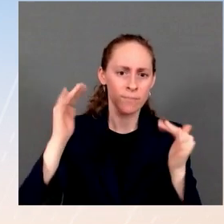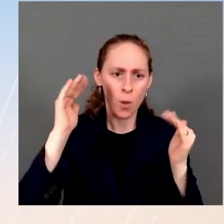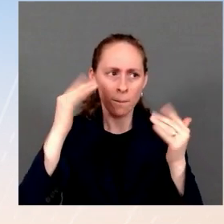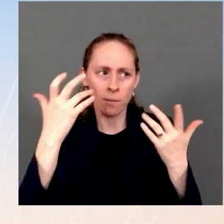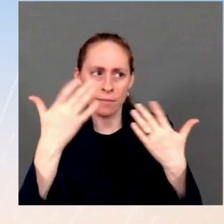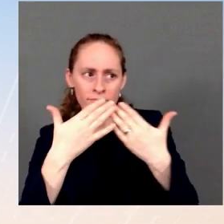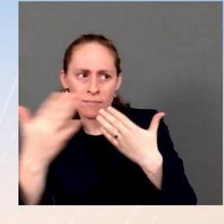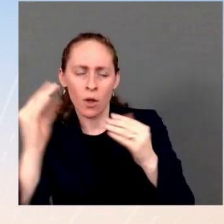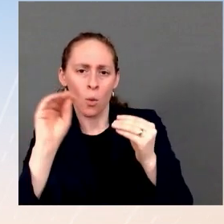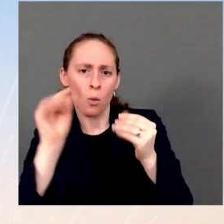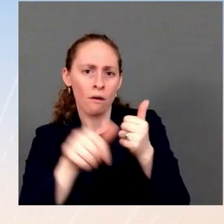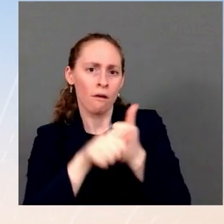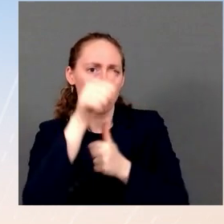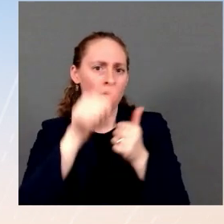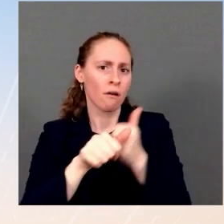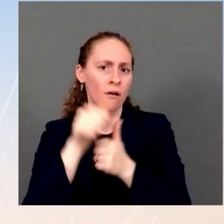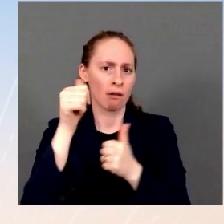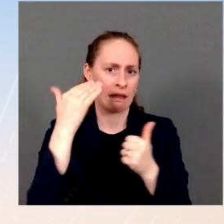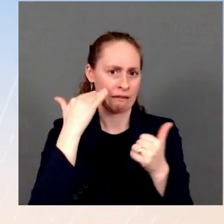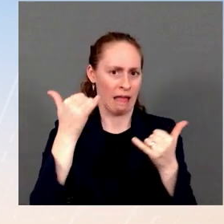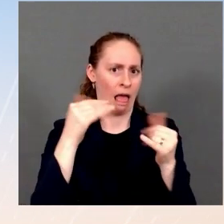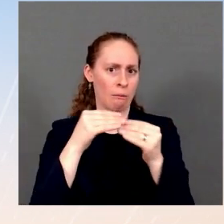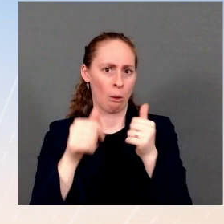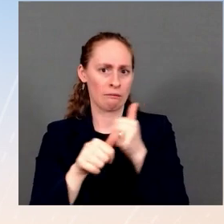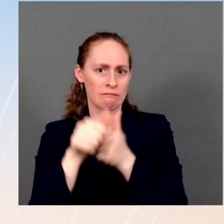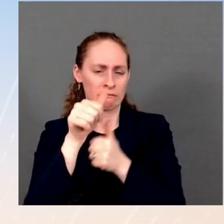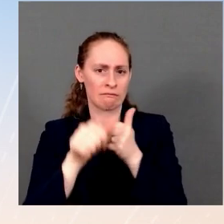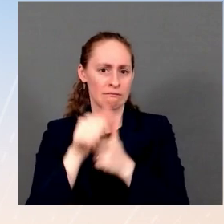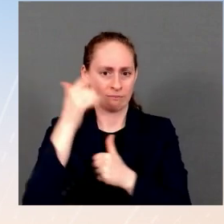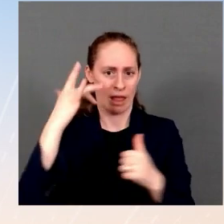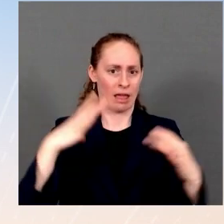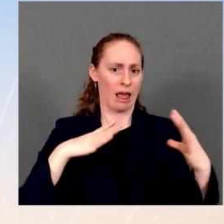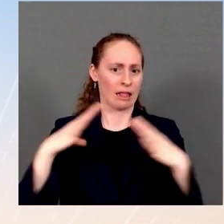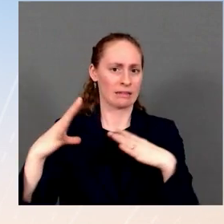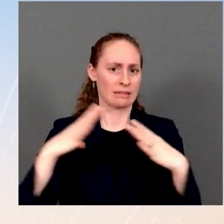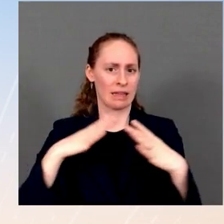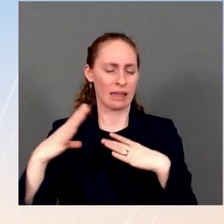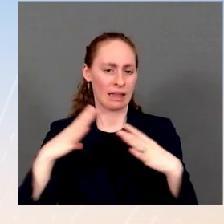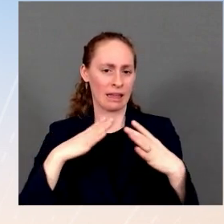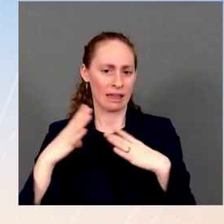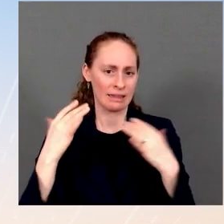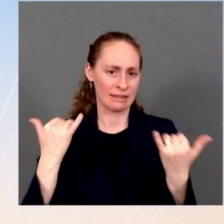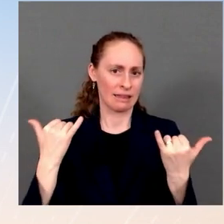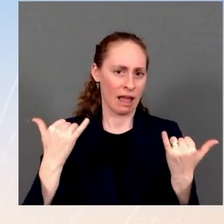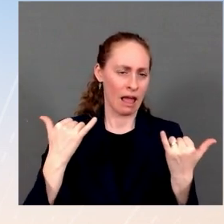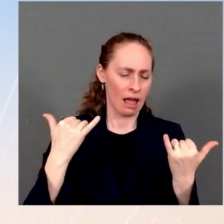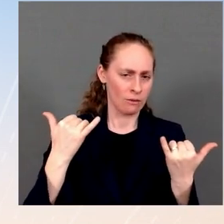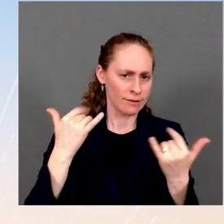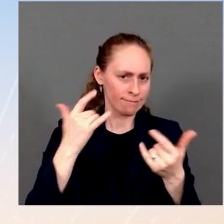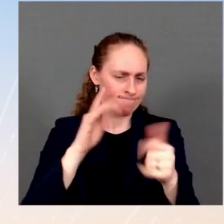Some examples of these steps include changing passwords and mandate multi-factor authentication,